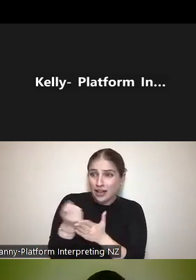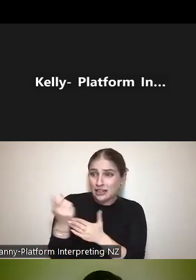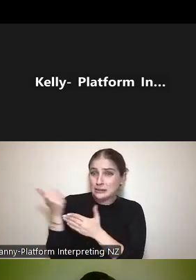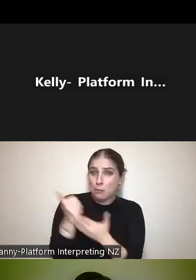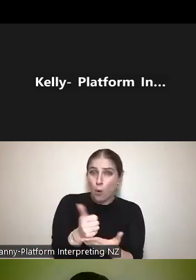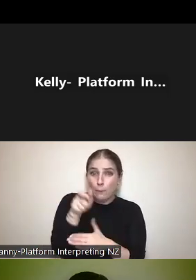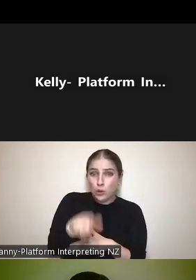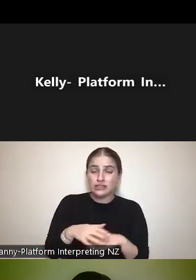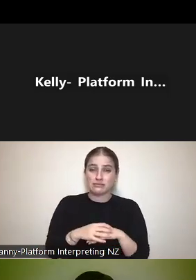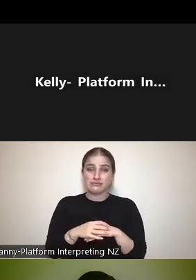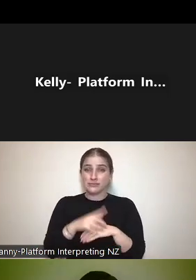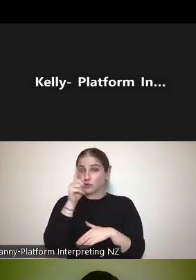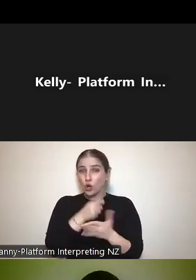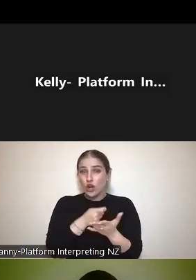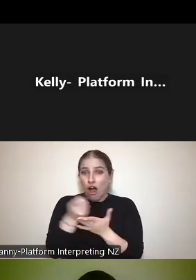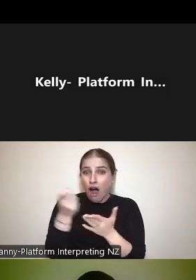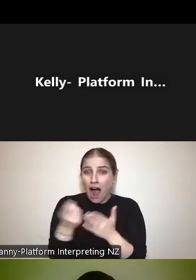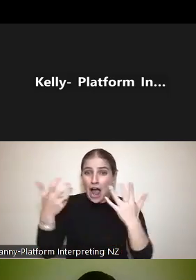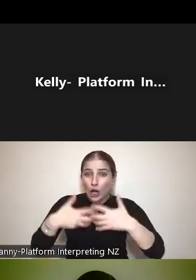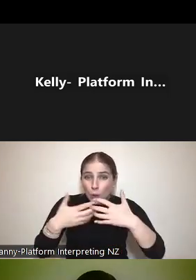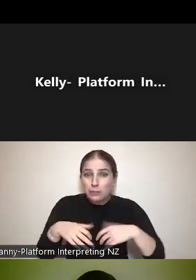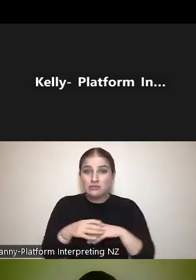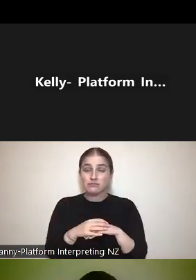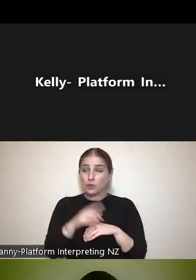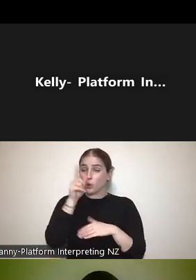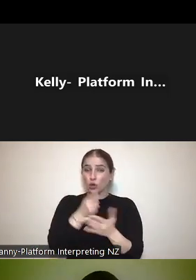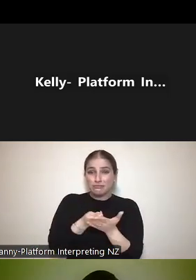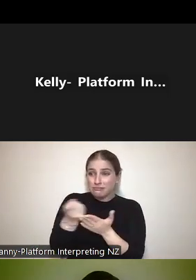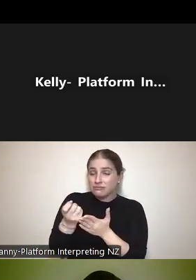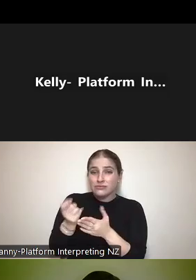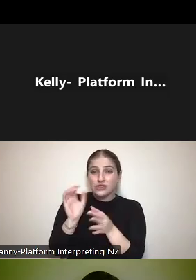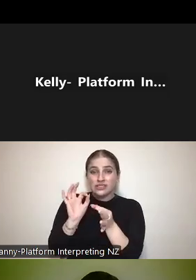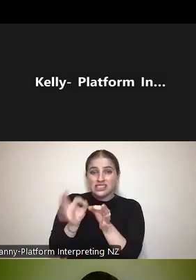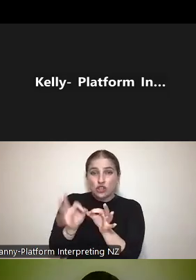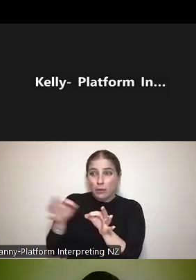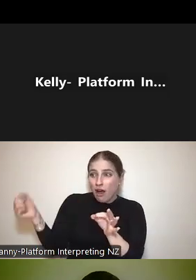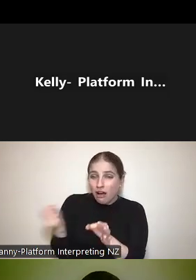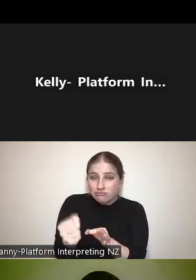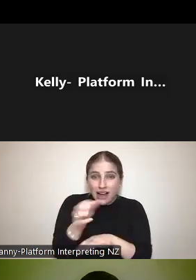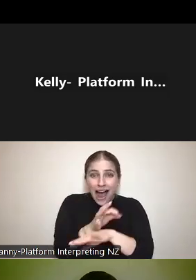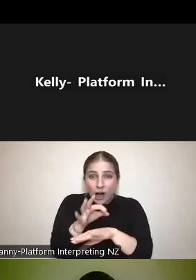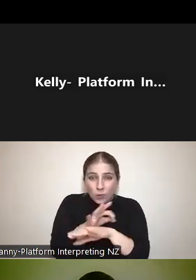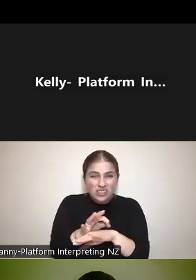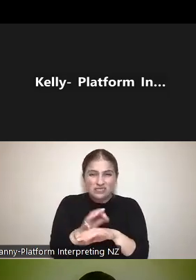getting NZSL interpretation hours. So there's a lot of different ways that you can use it. So,